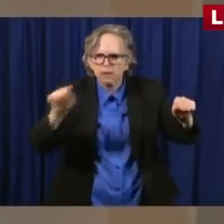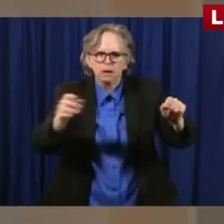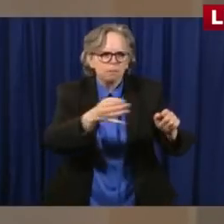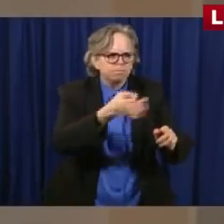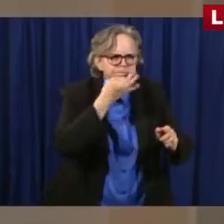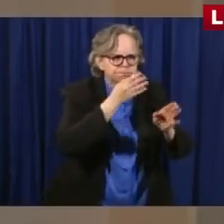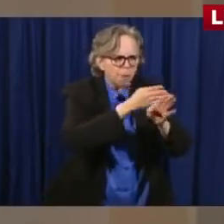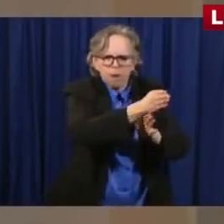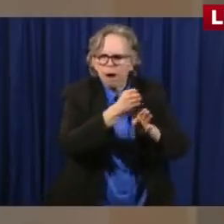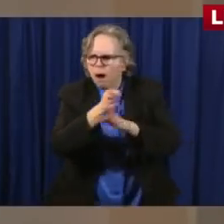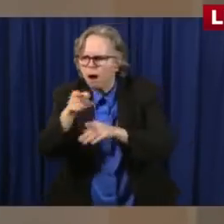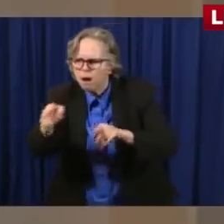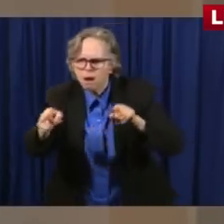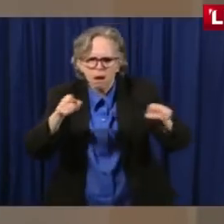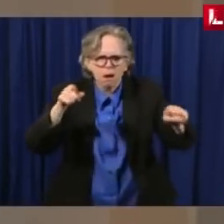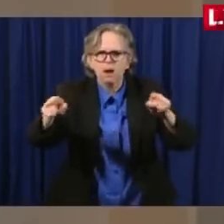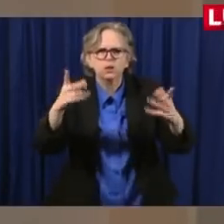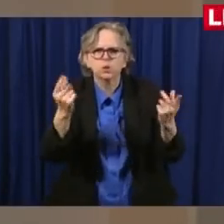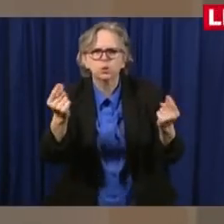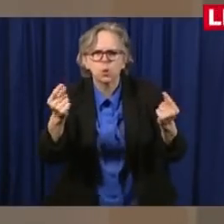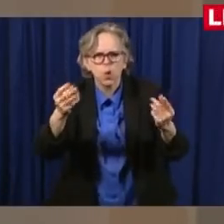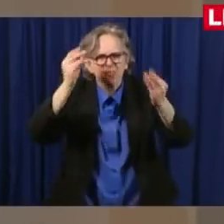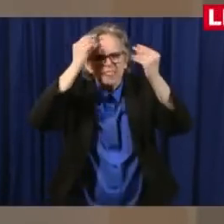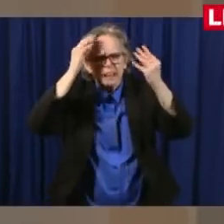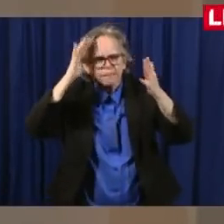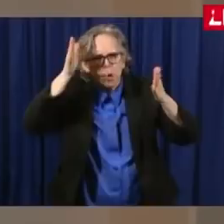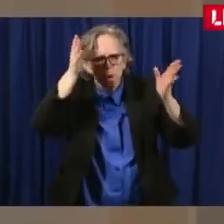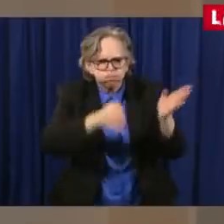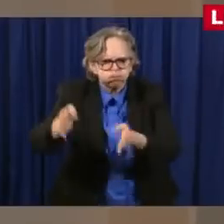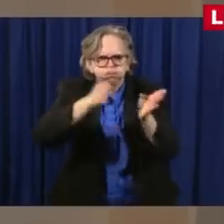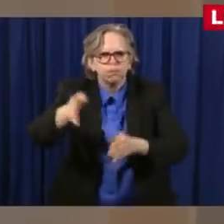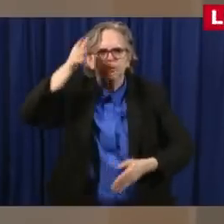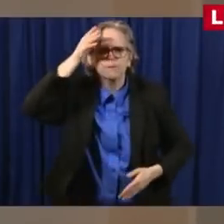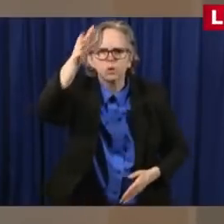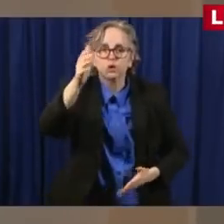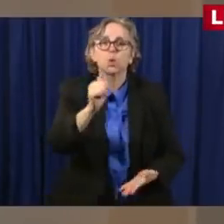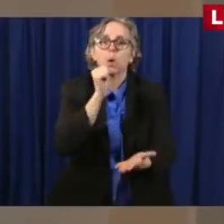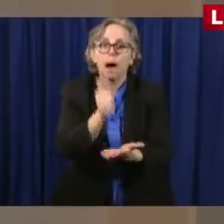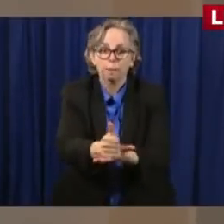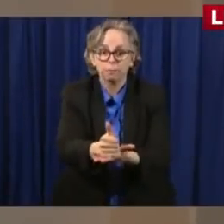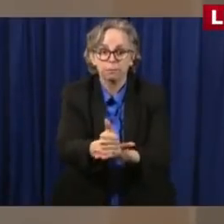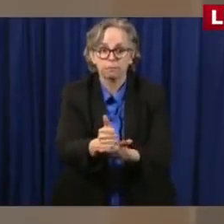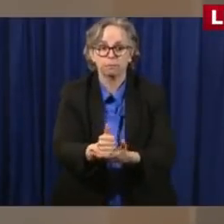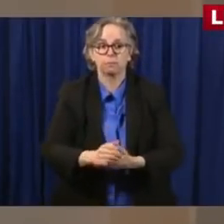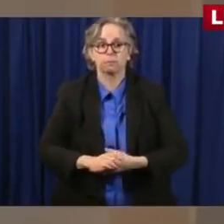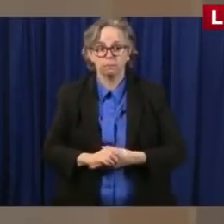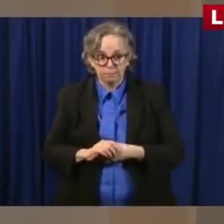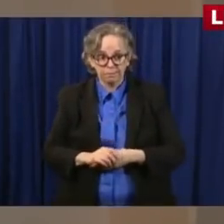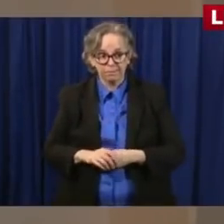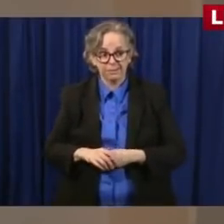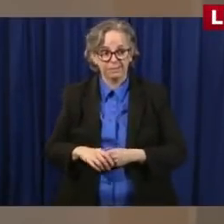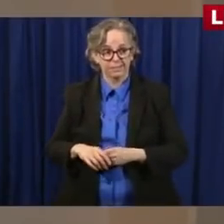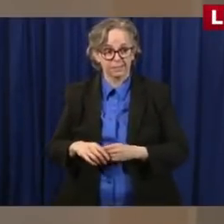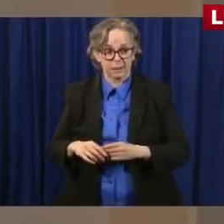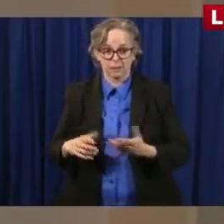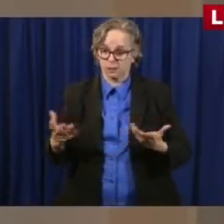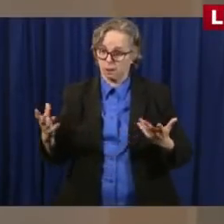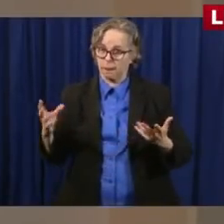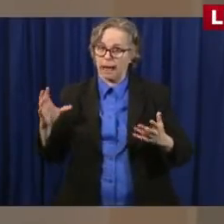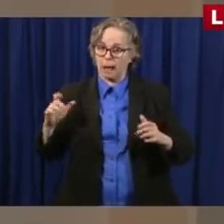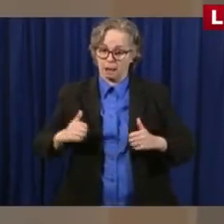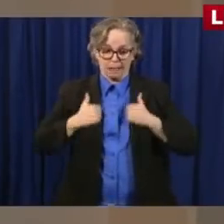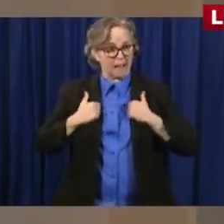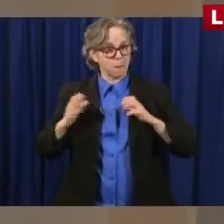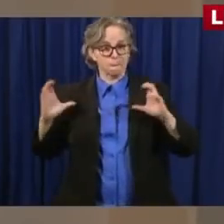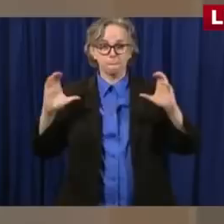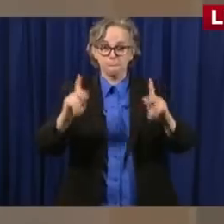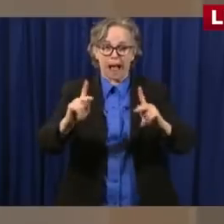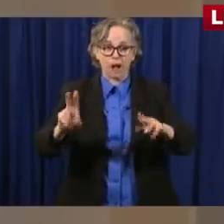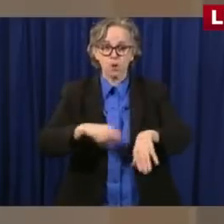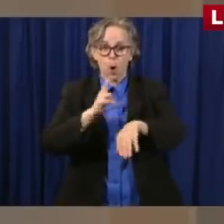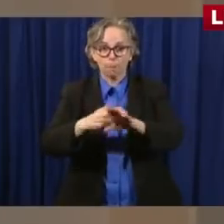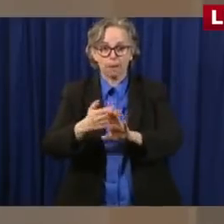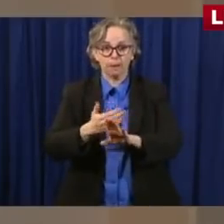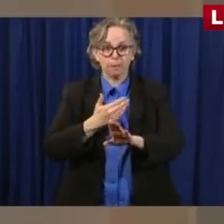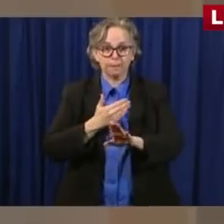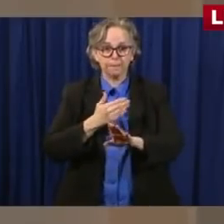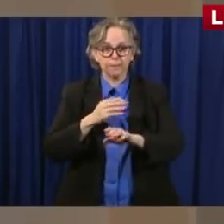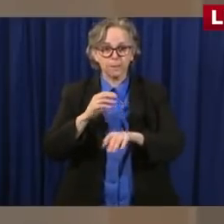WE ARE ASKING PEOPLE WHO KNOW, WHO ARE PROFESSIONALS, EXPERTS -- WHAT IS IT WE NEED TO DO TO HELP?